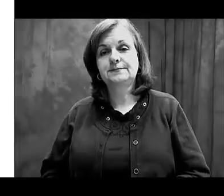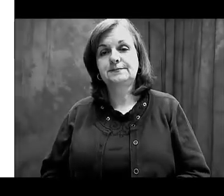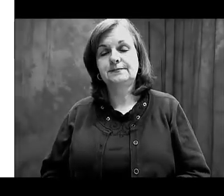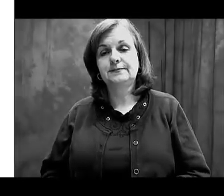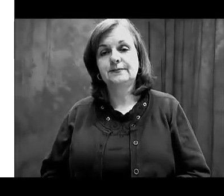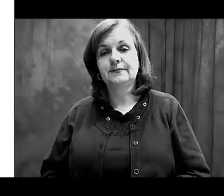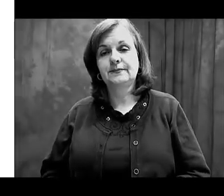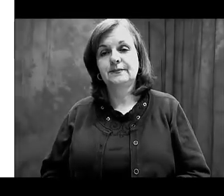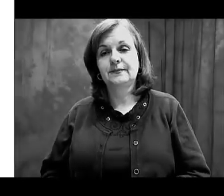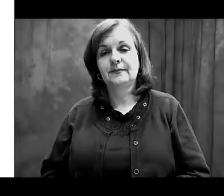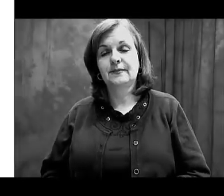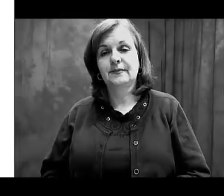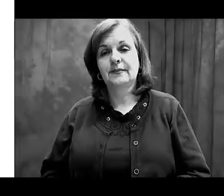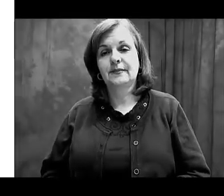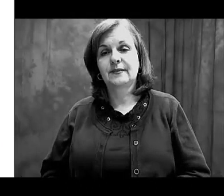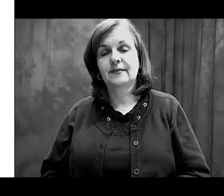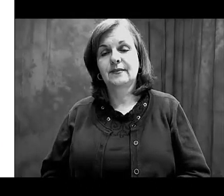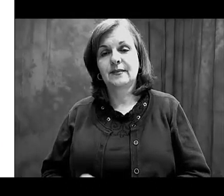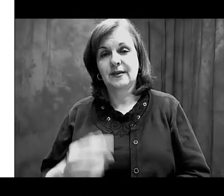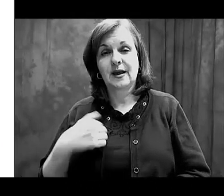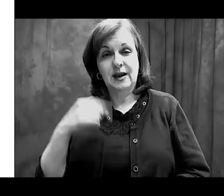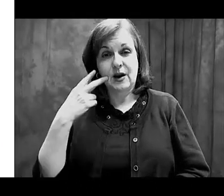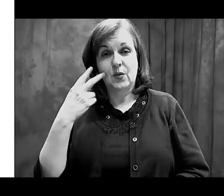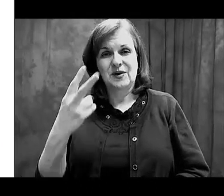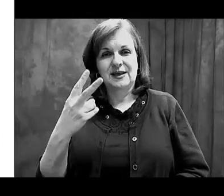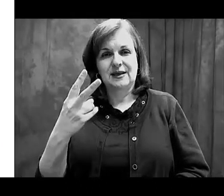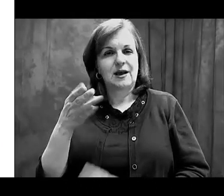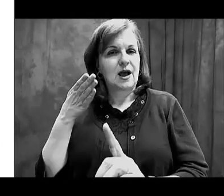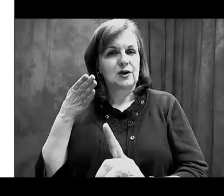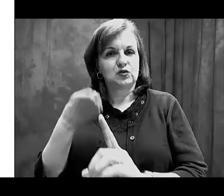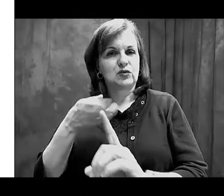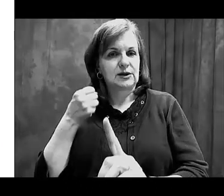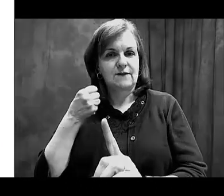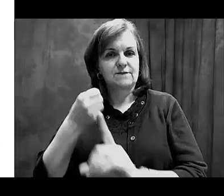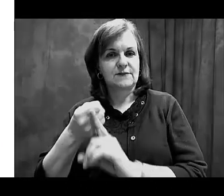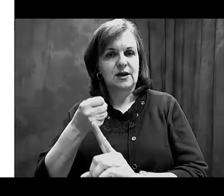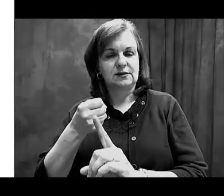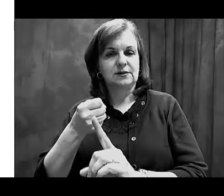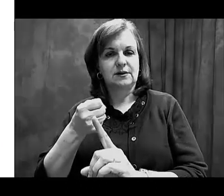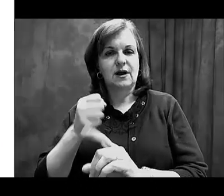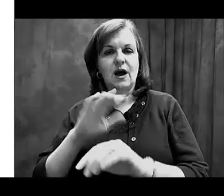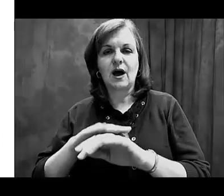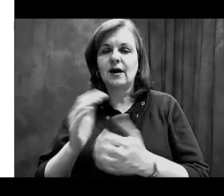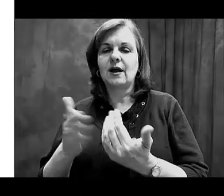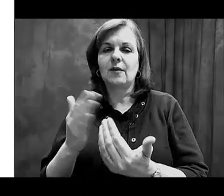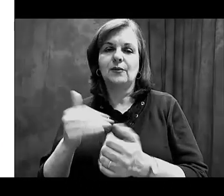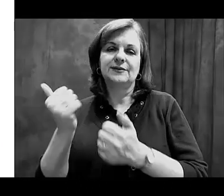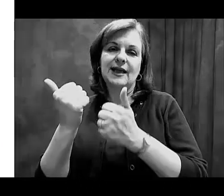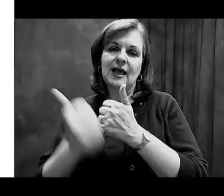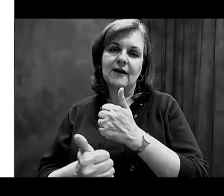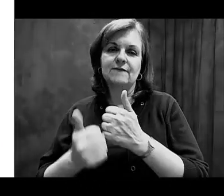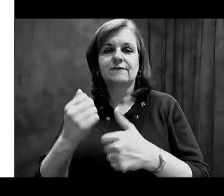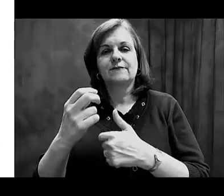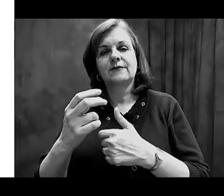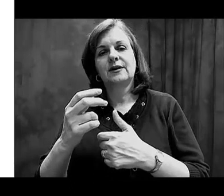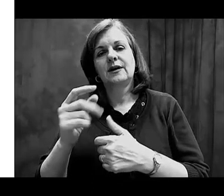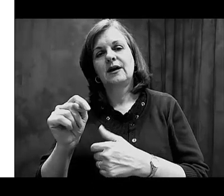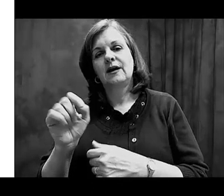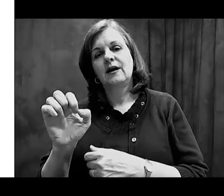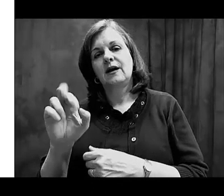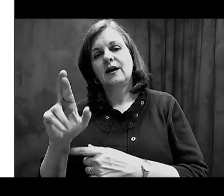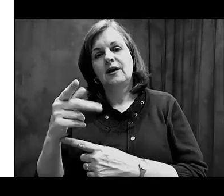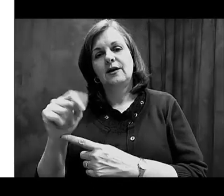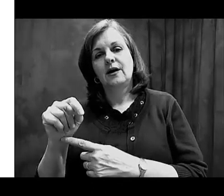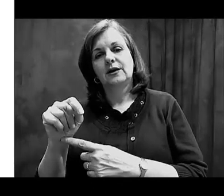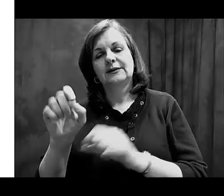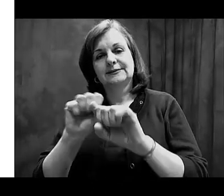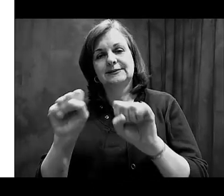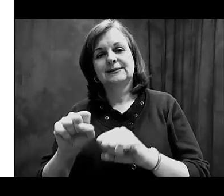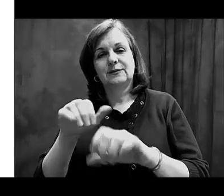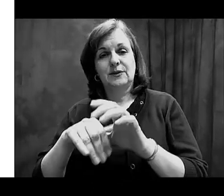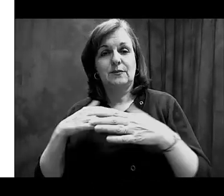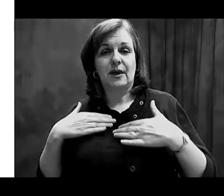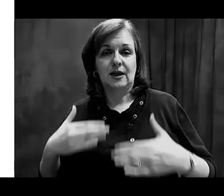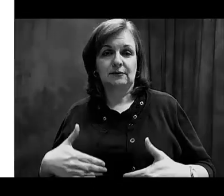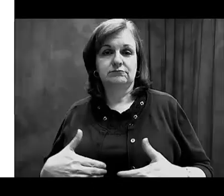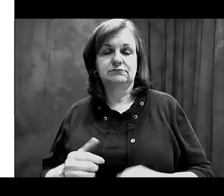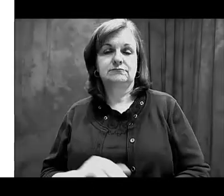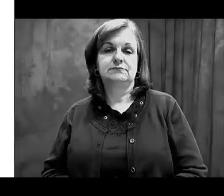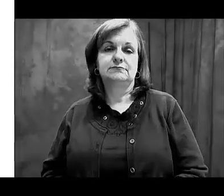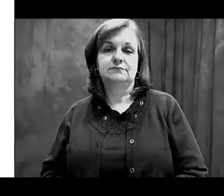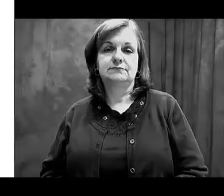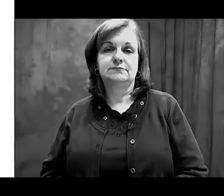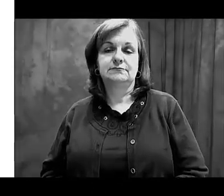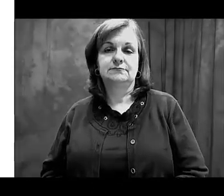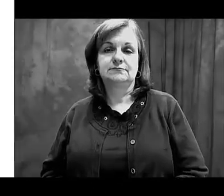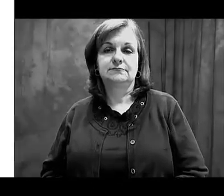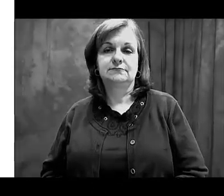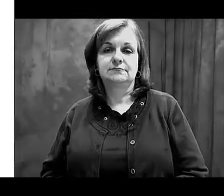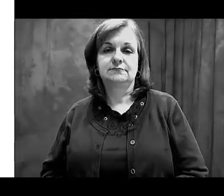when we look at this interaction we're looking at direct effects on almost every target system in your body!